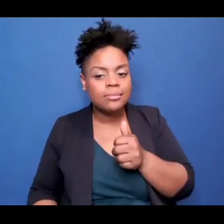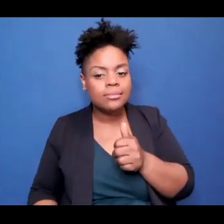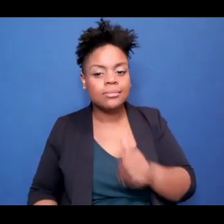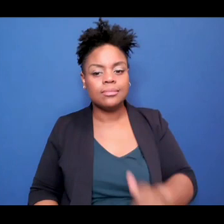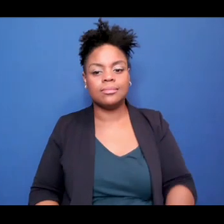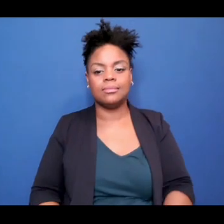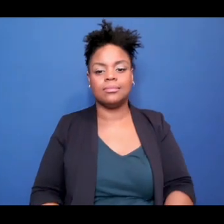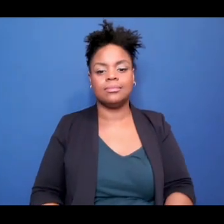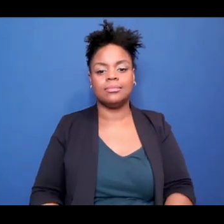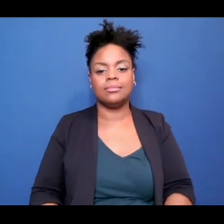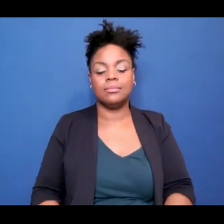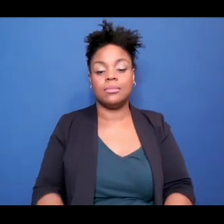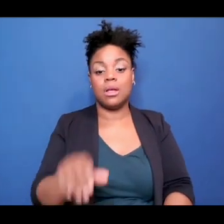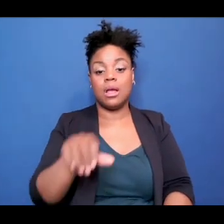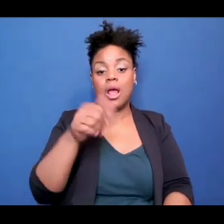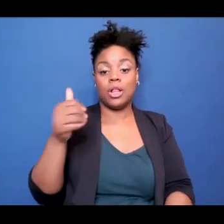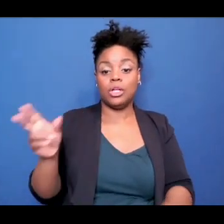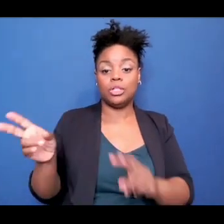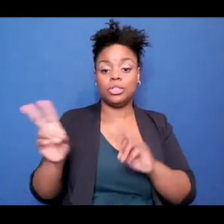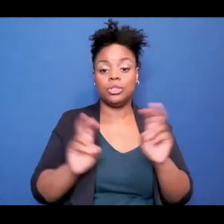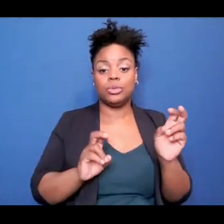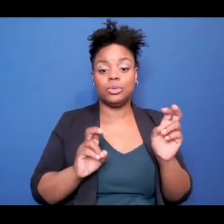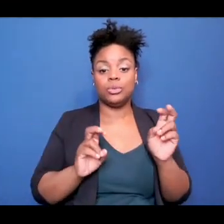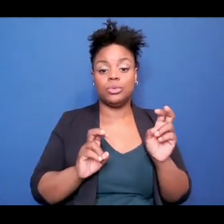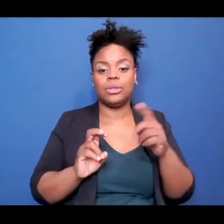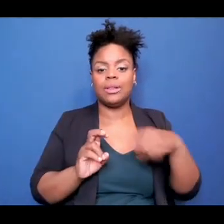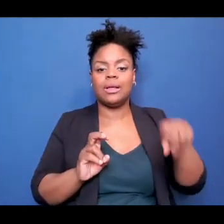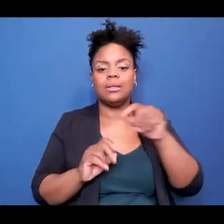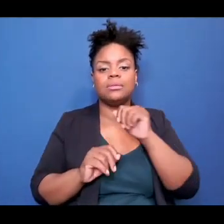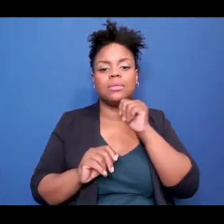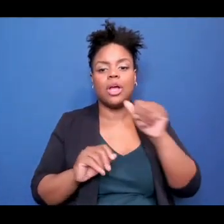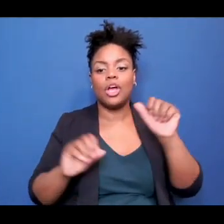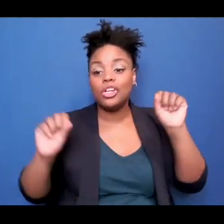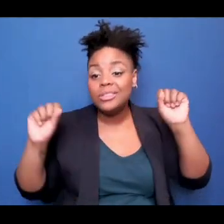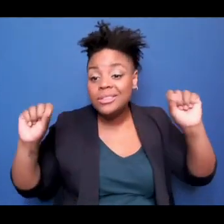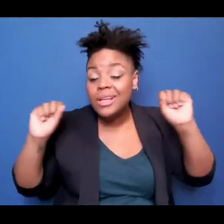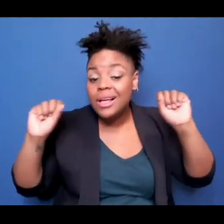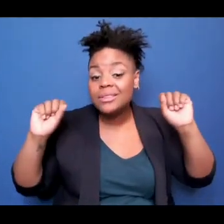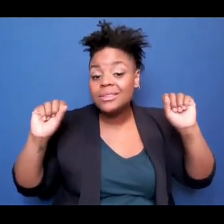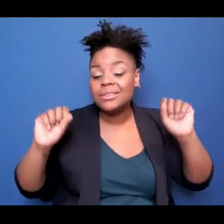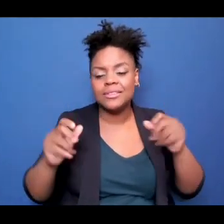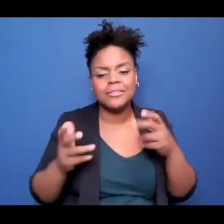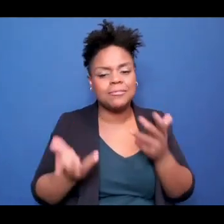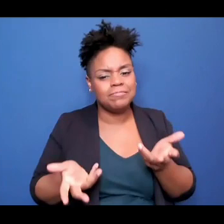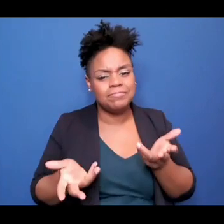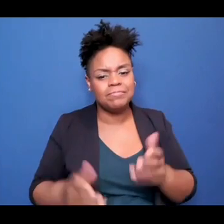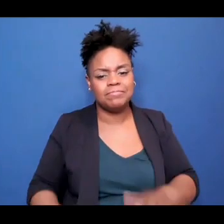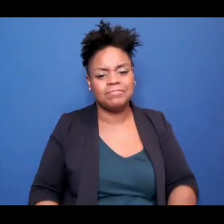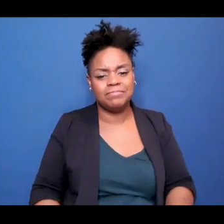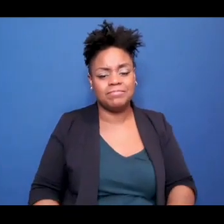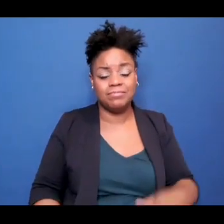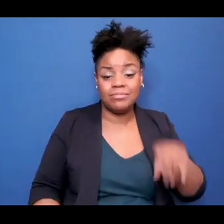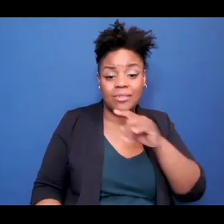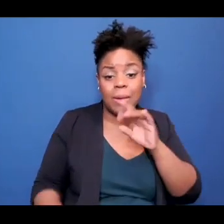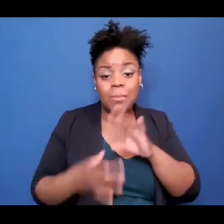SO ANOTHER COOKED VARIABLE IN THE STUDY WAS DOES NOT EXERCISE. SO PARTICIPANTS WERE ASKED TO INDICATE THE NUMBER OF TIMES PER